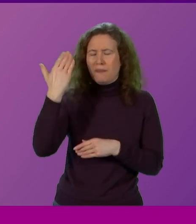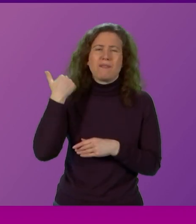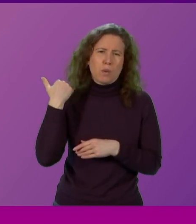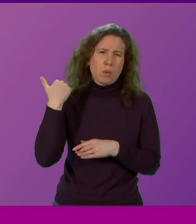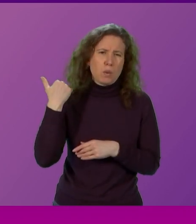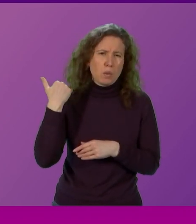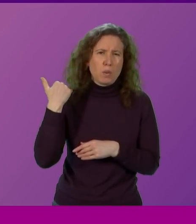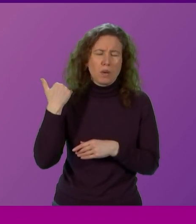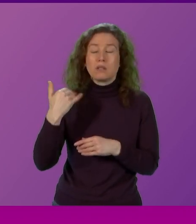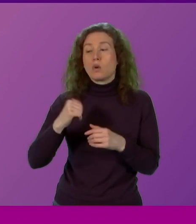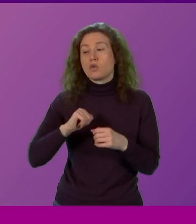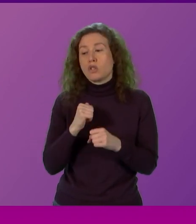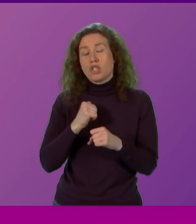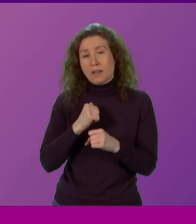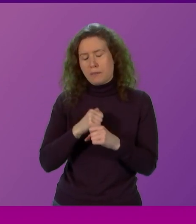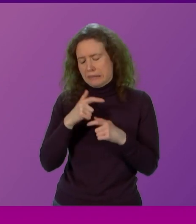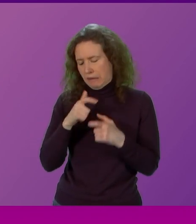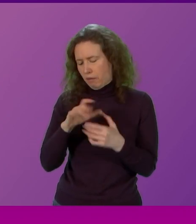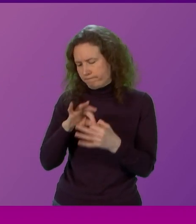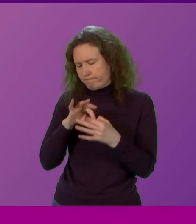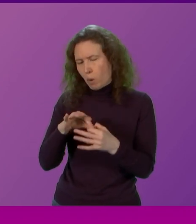The Scottish Government will continue to work closely with local government, recognising